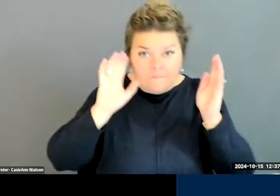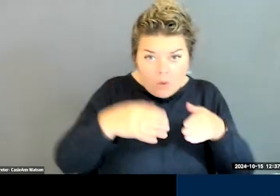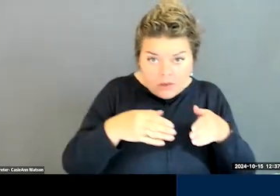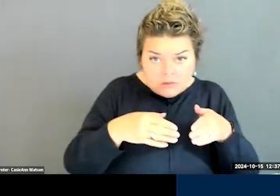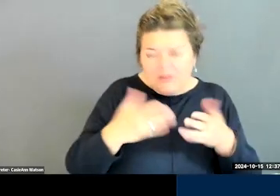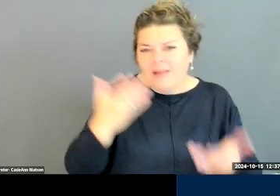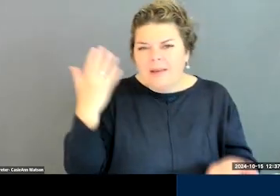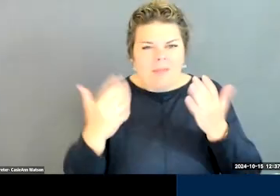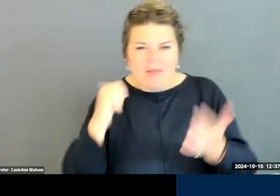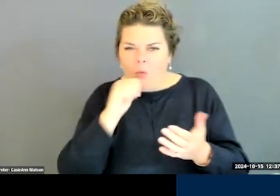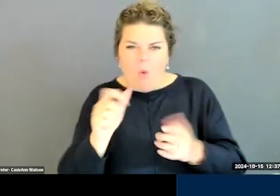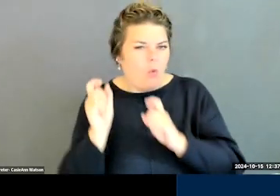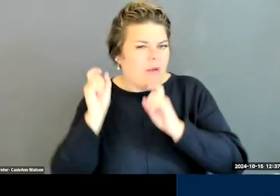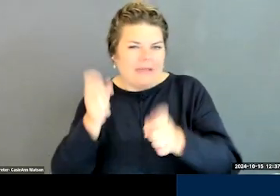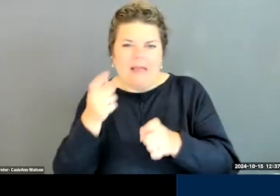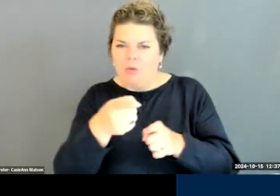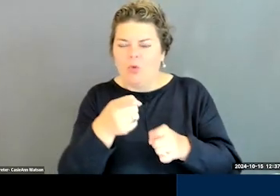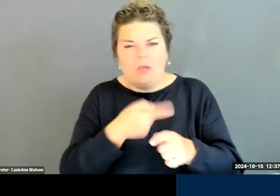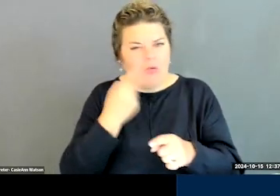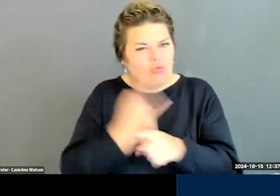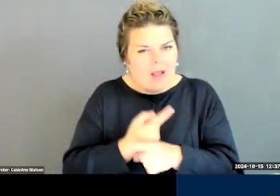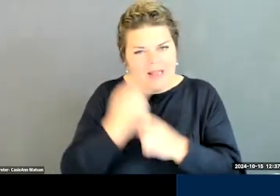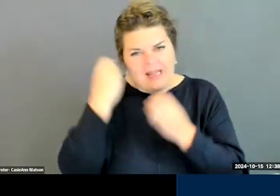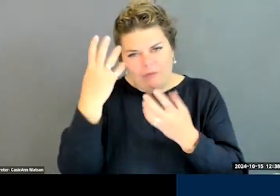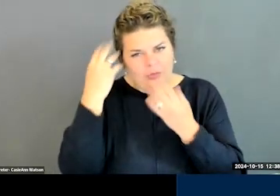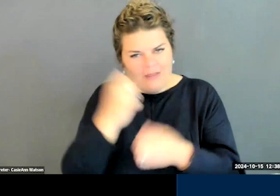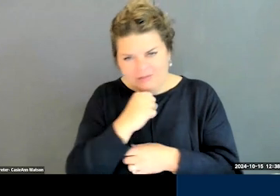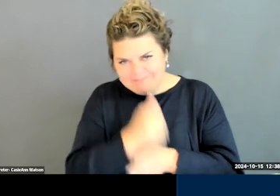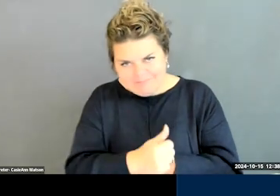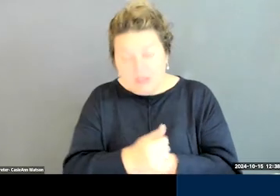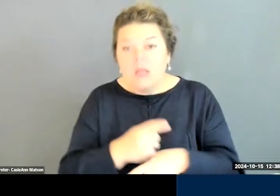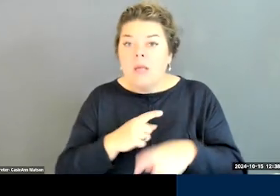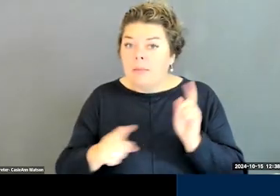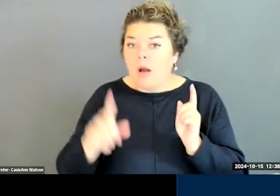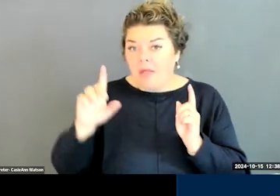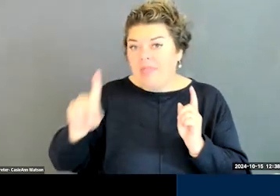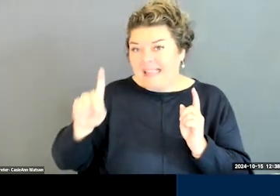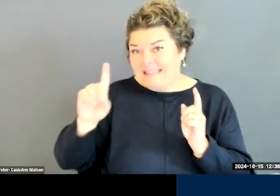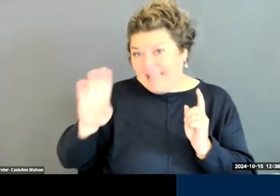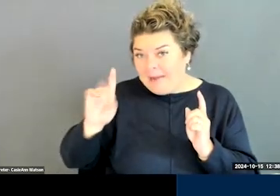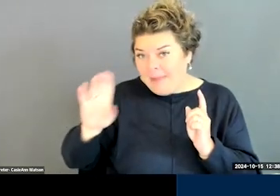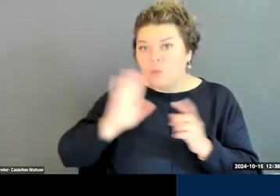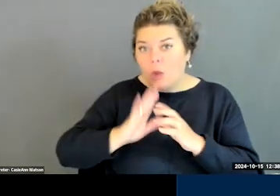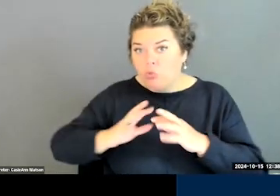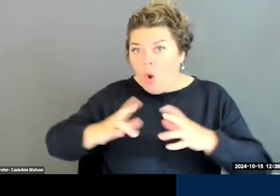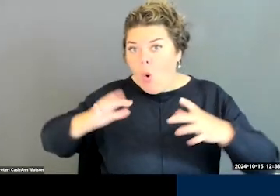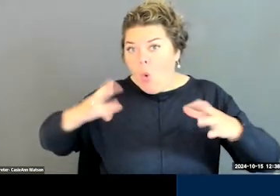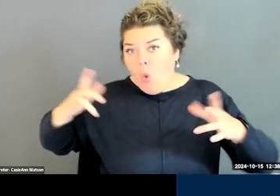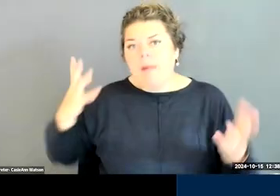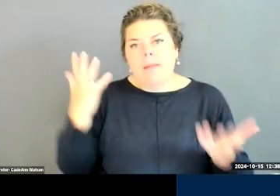it may not give you quite the information that you're looking for, but as the database continues to grow, there might be more additional information